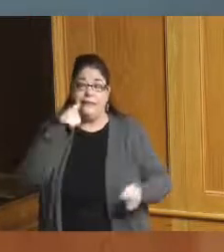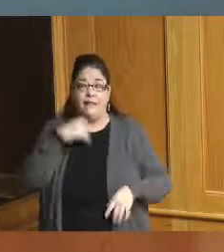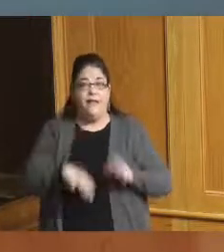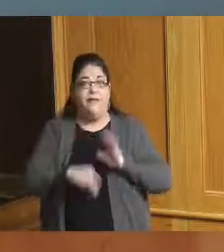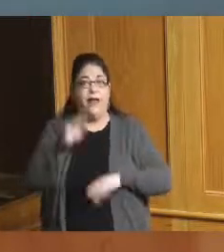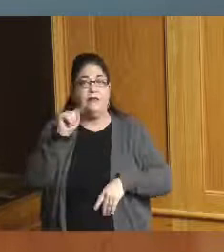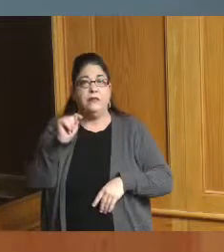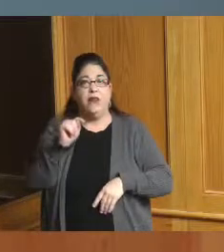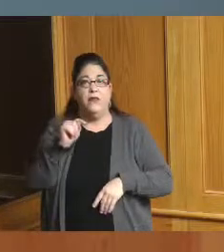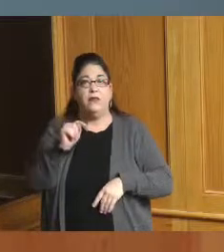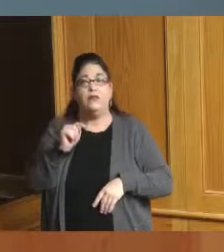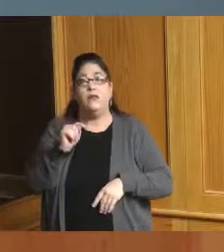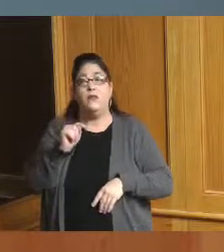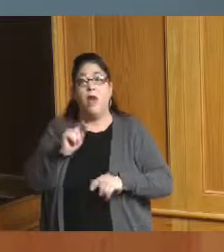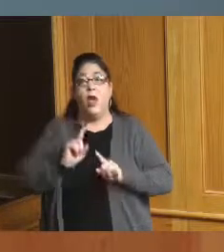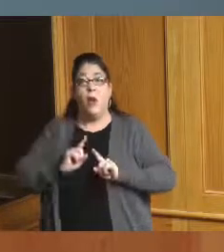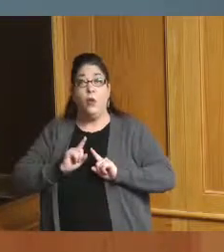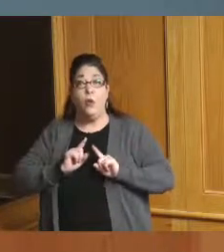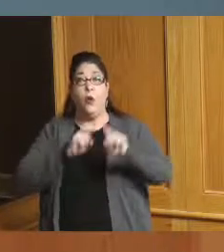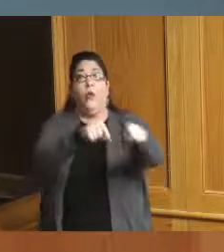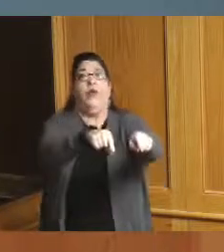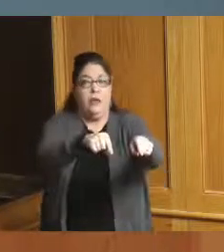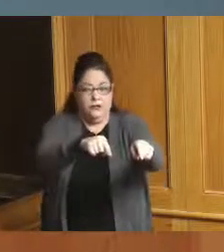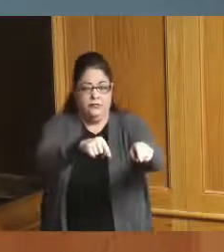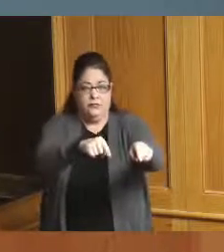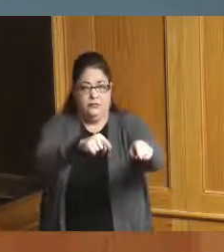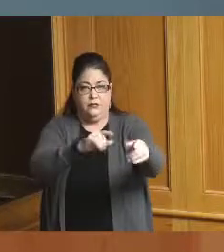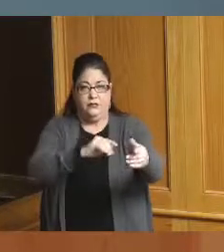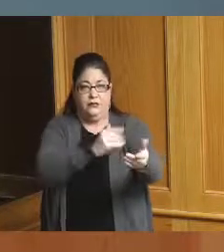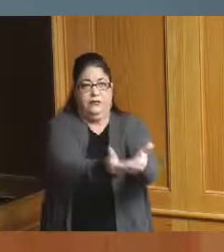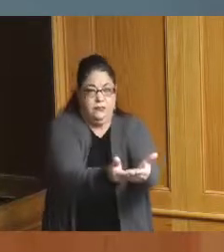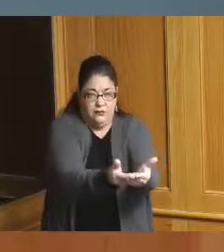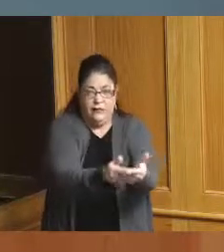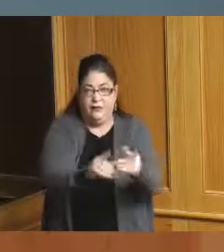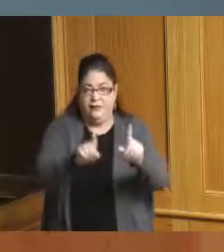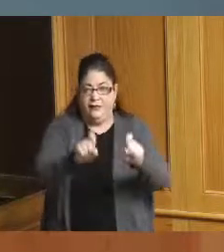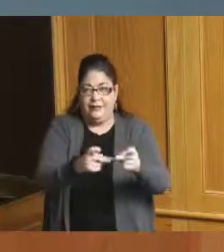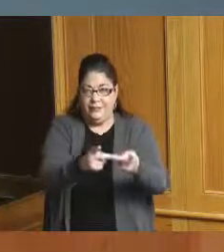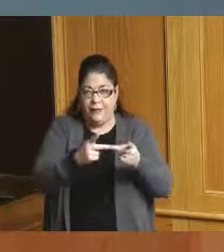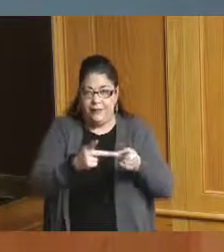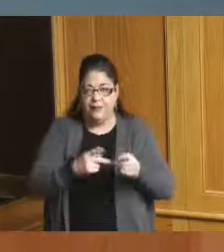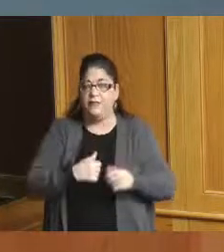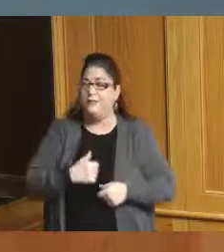the ability to get to those testing locations fortunately I was on a zoom call today